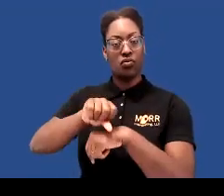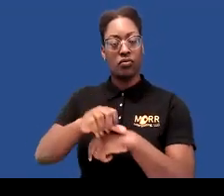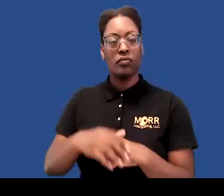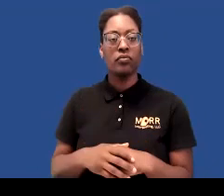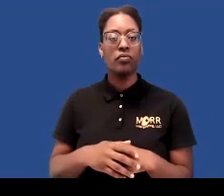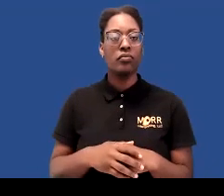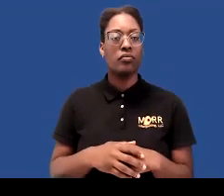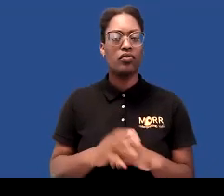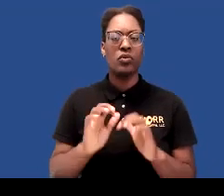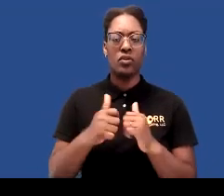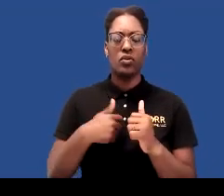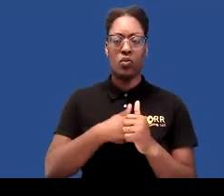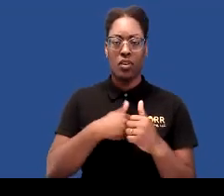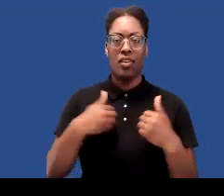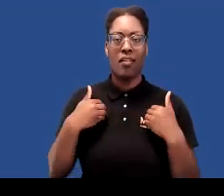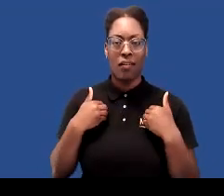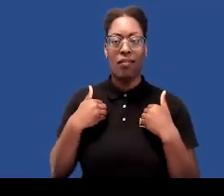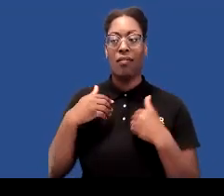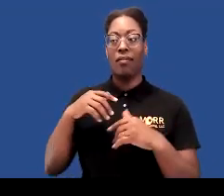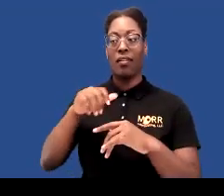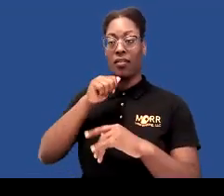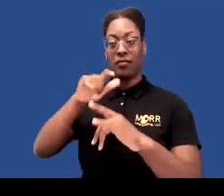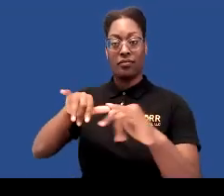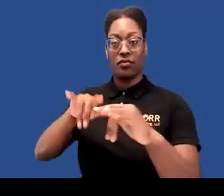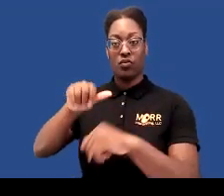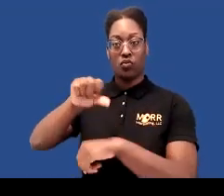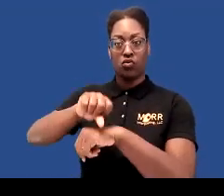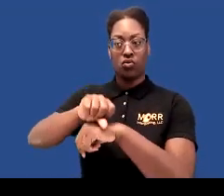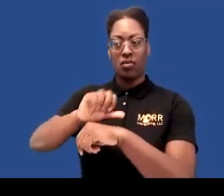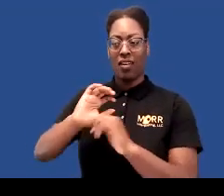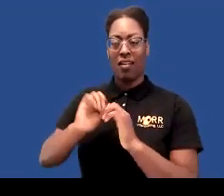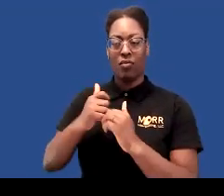in asynchronous writing center consultations? I posit that it begins with the policies